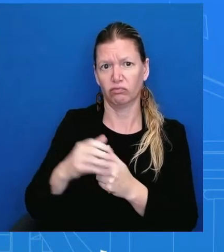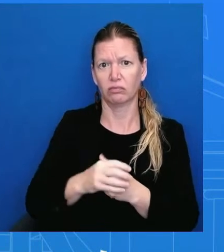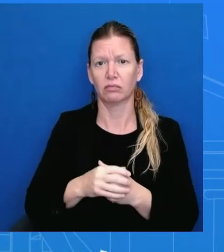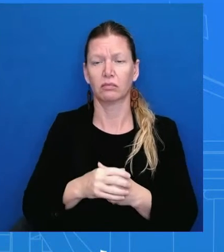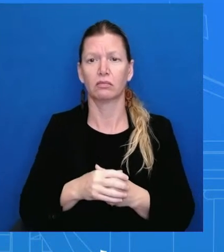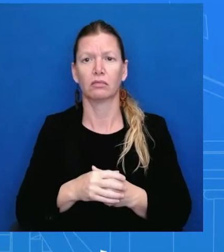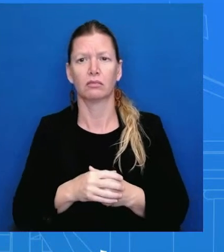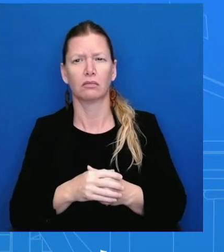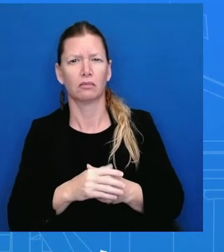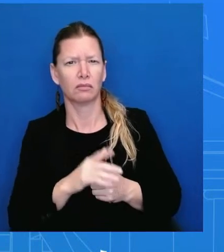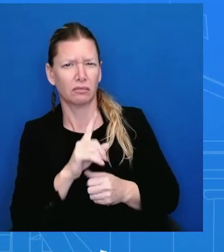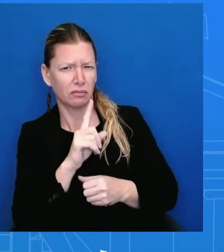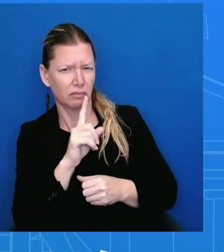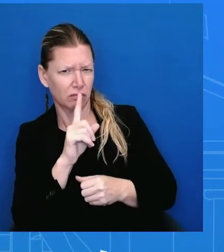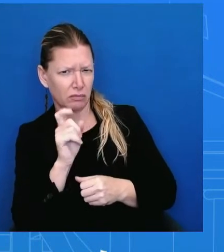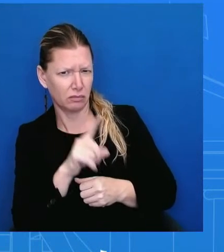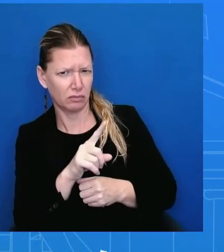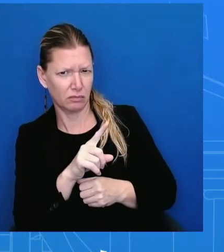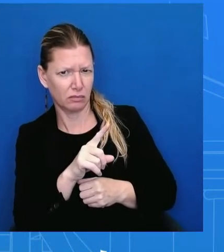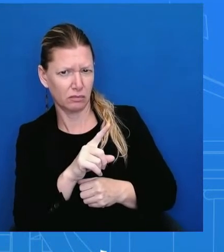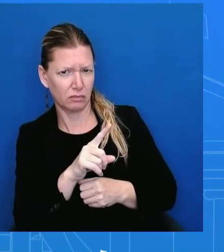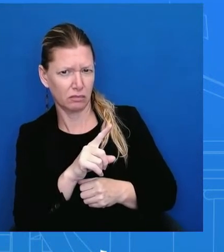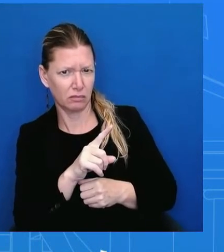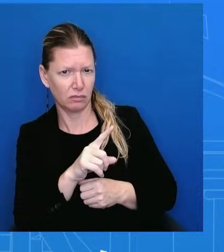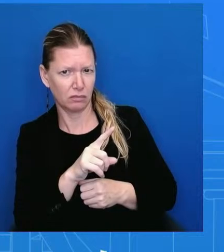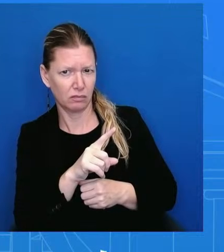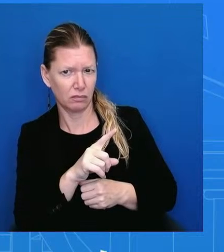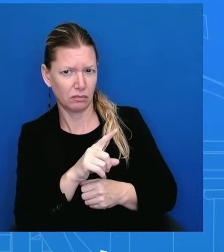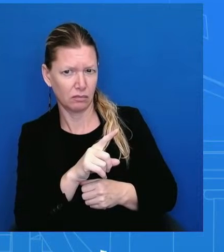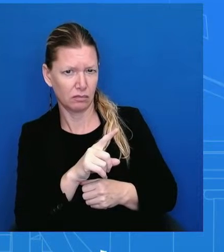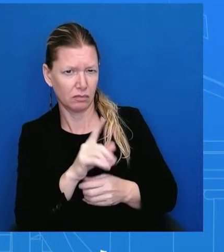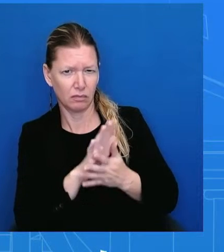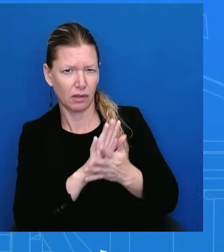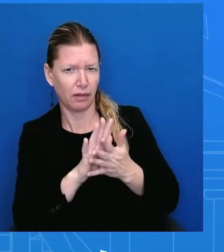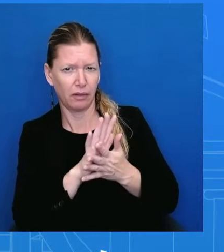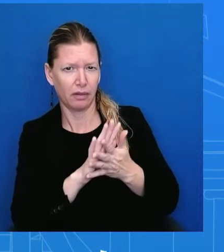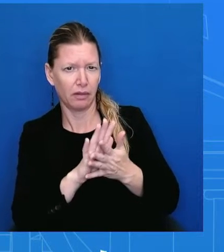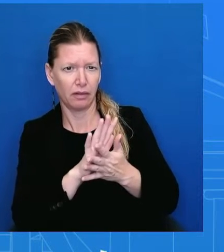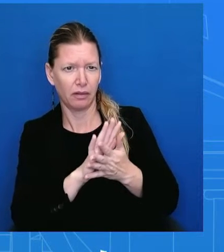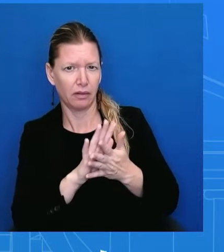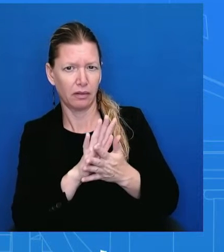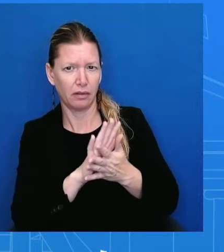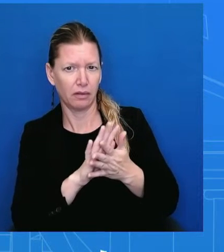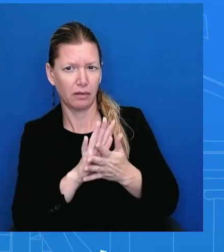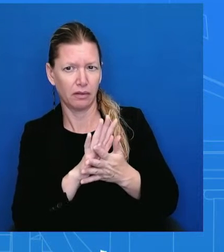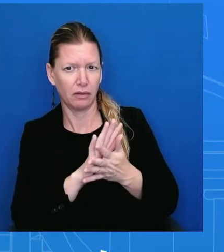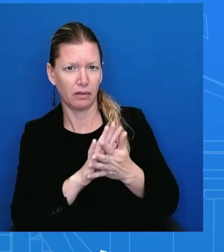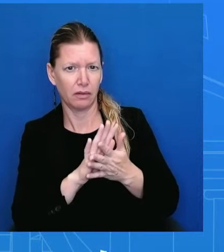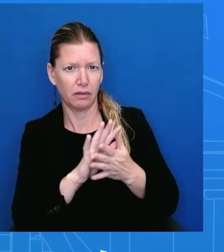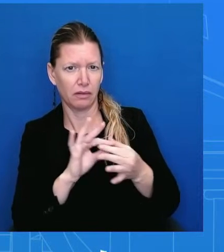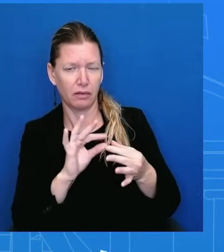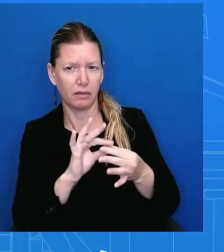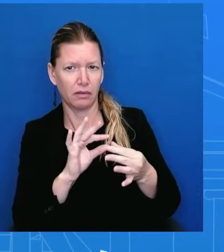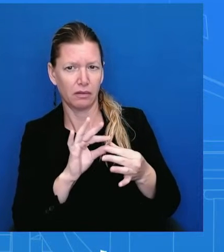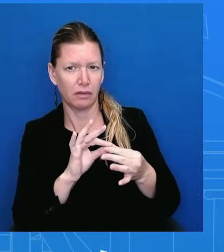Ms. Jean-Pierre: Say that one more time. The Press: He will or he won't go to the Hill tomorrow? Ms. Jean-Pierre: Oh, I don't have any engagement to share. As you know, NATO is front of mind. The Press: Yes. Ms. Jean-Pierre: That's what he's focused on.